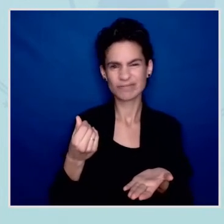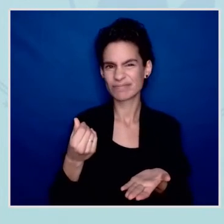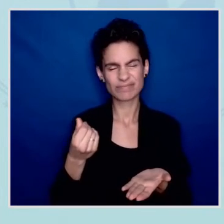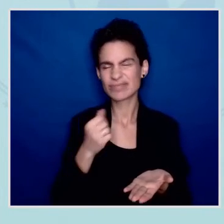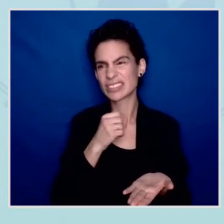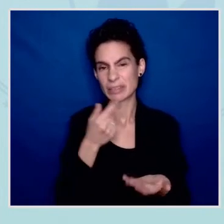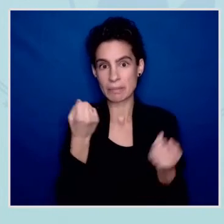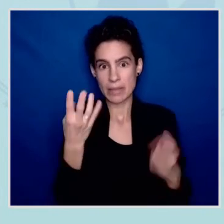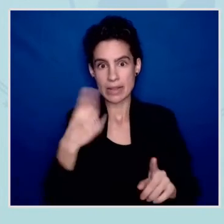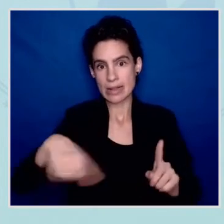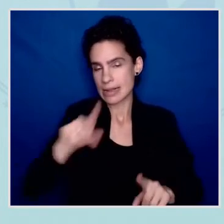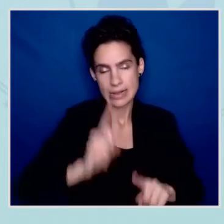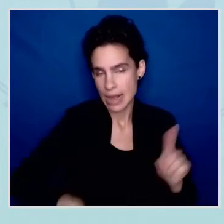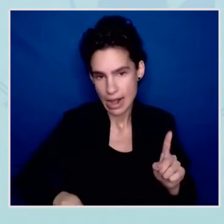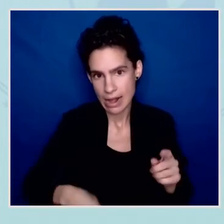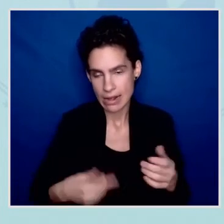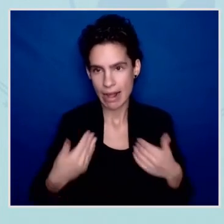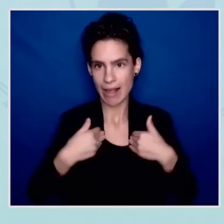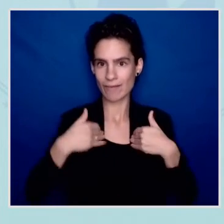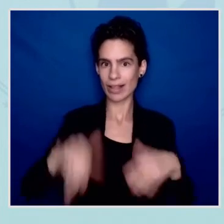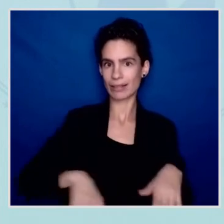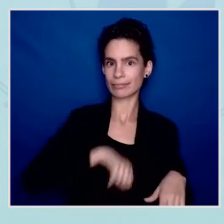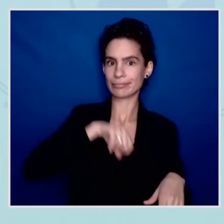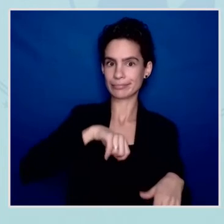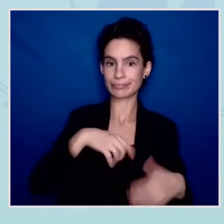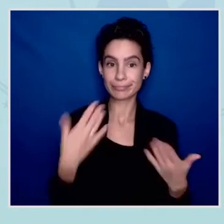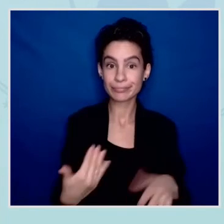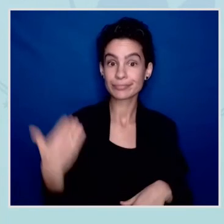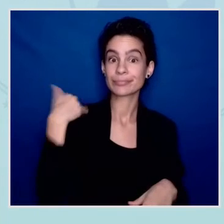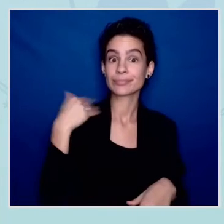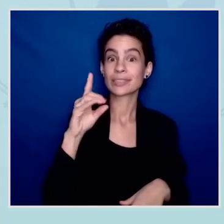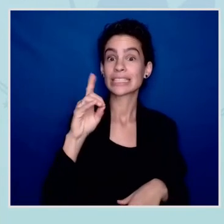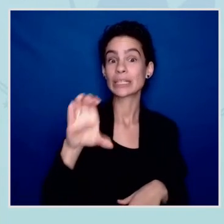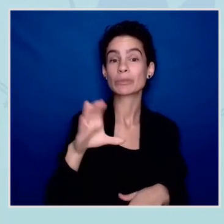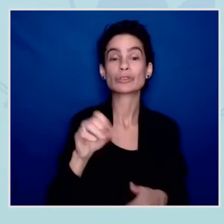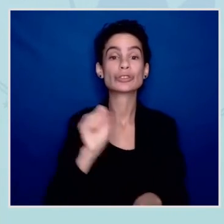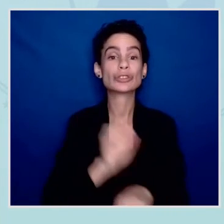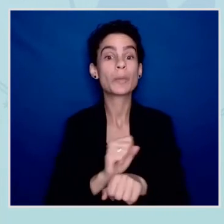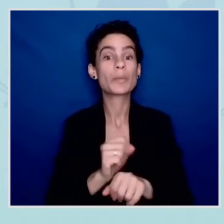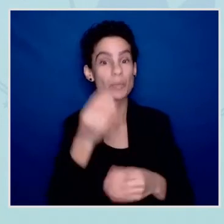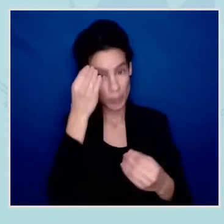DIGNITY OF AN HONEST DAYS WORK AND THE FINANCIAL STABILITY OF